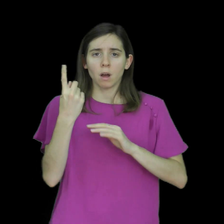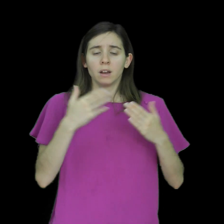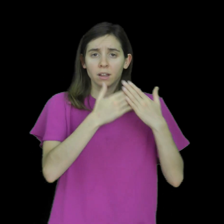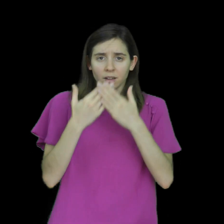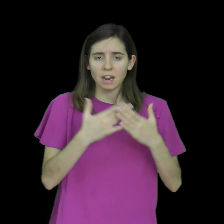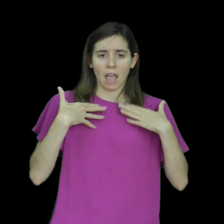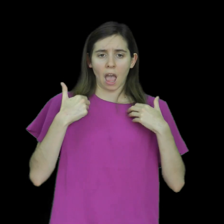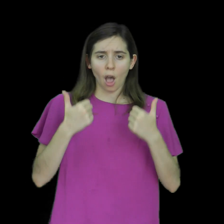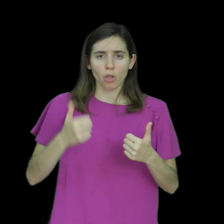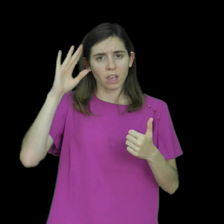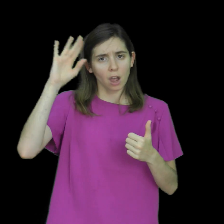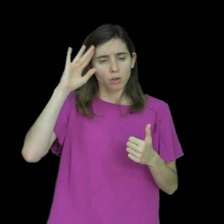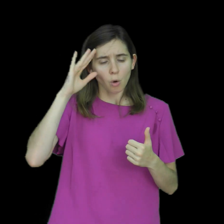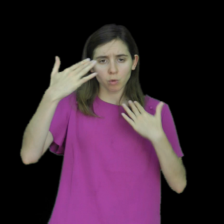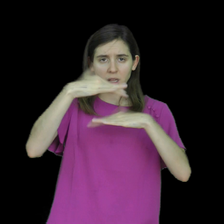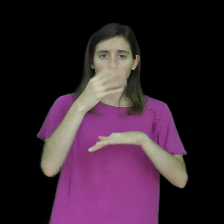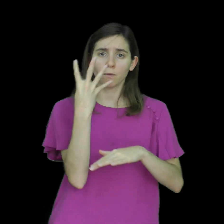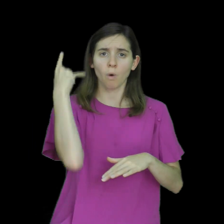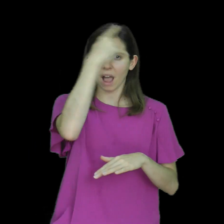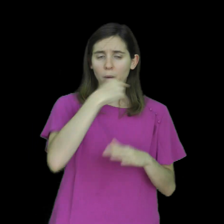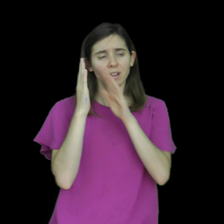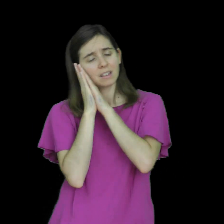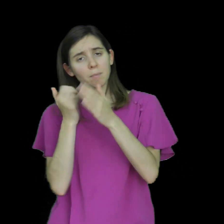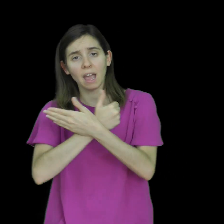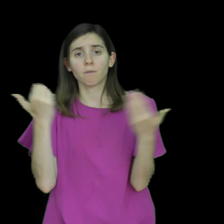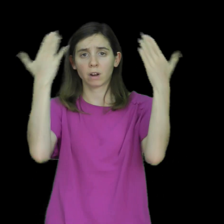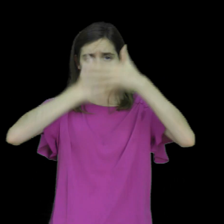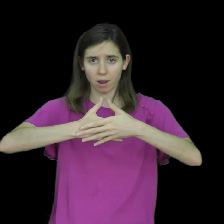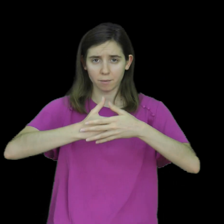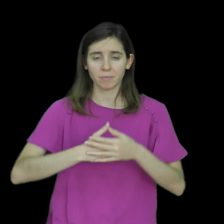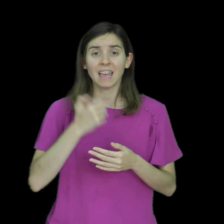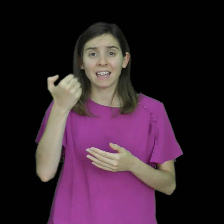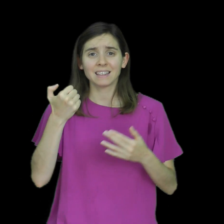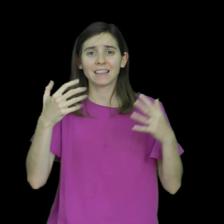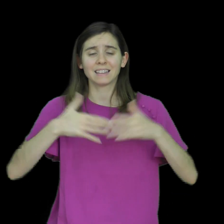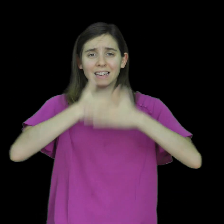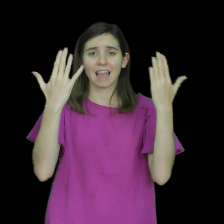restricted to 4 hours of sleep each night. After just 6 days, their blood